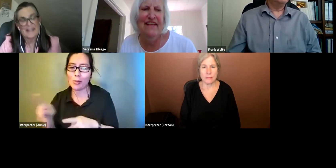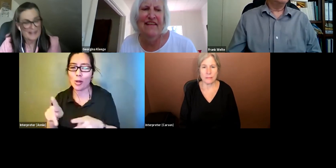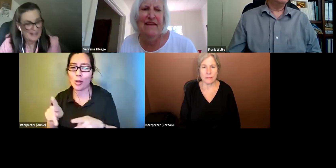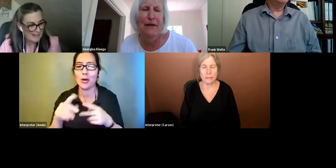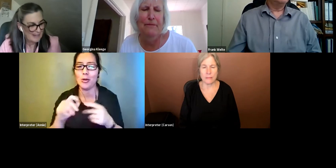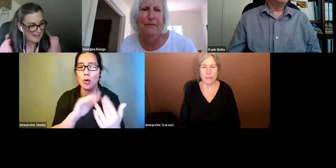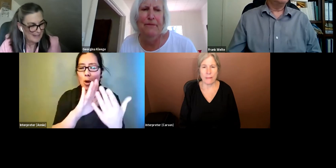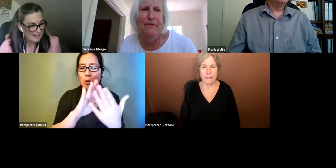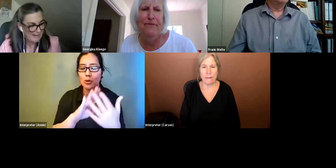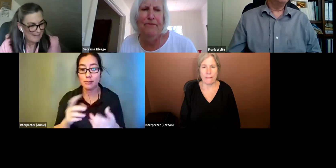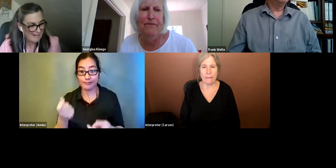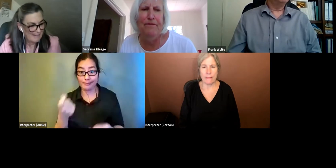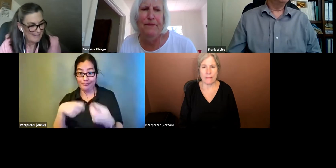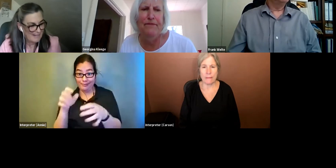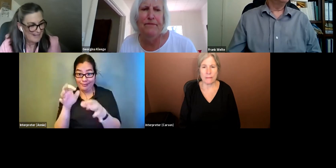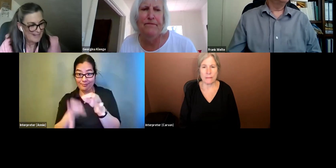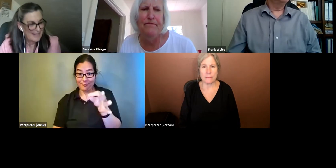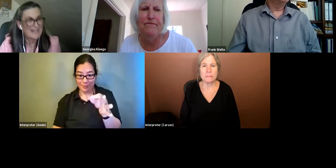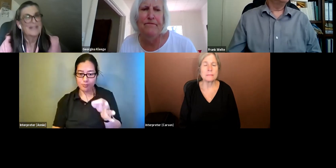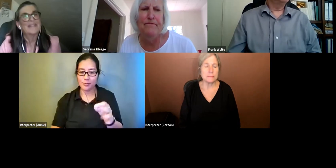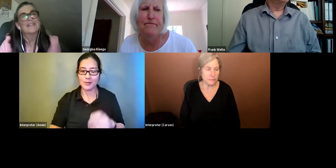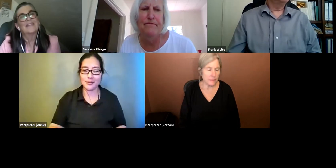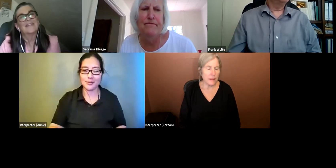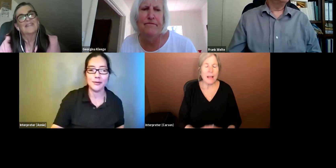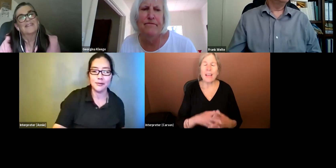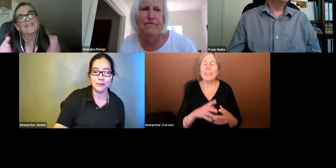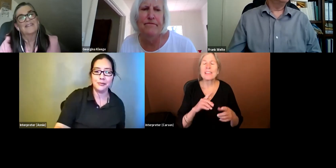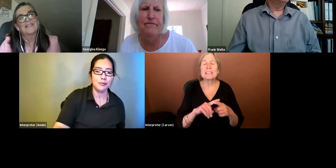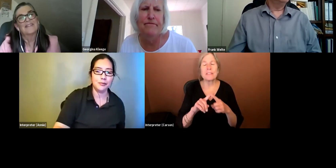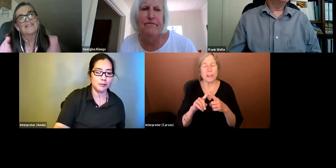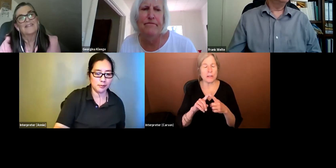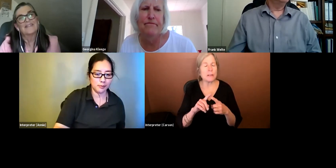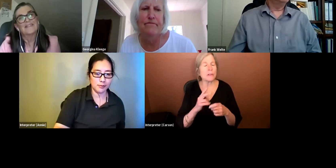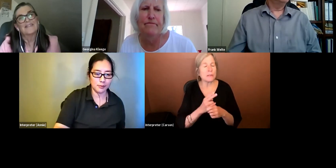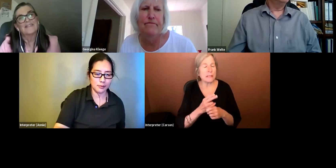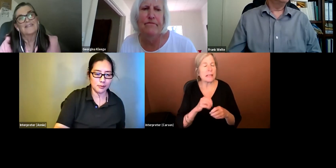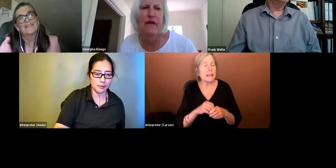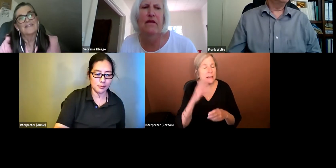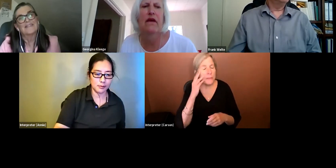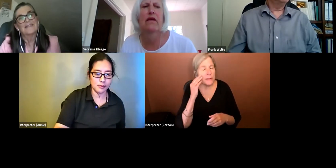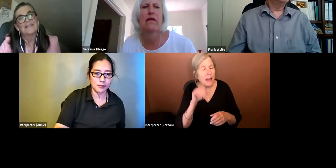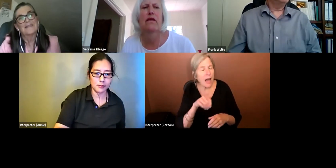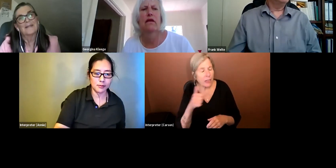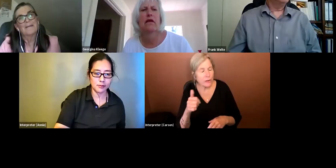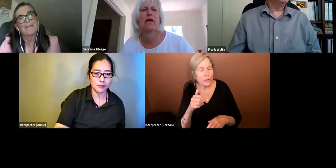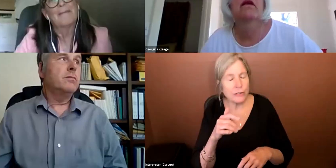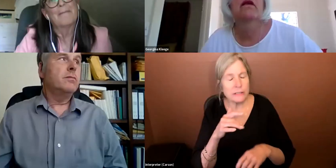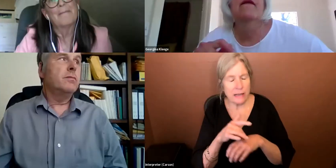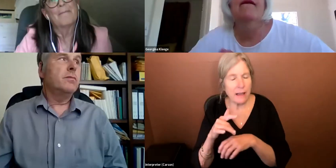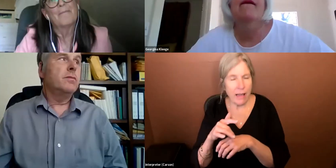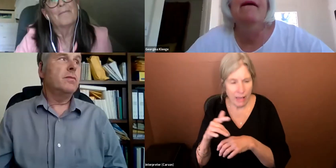different gestures are used in experiencing of a tactile work. And what I find also